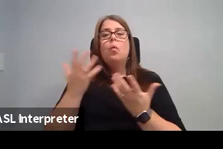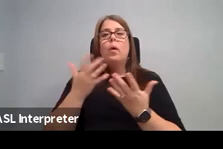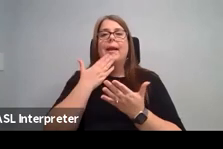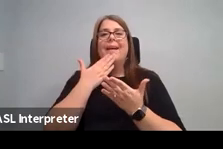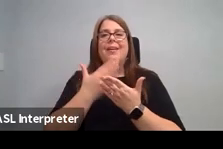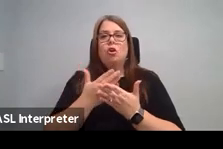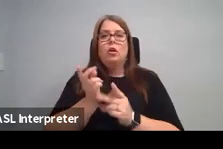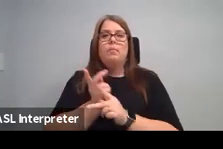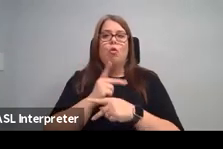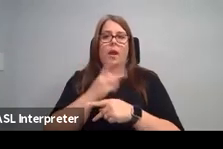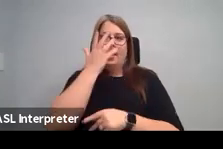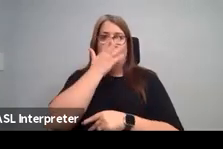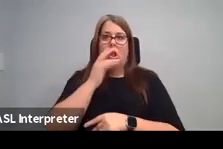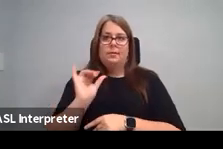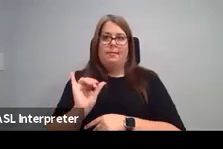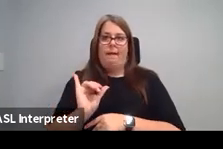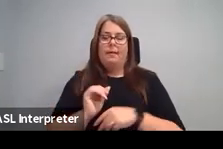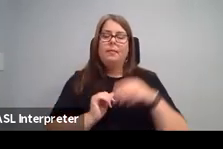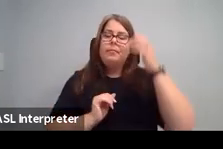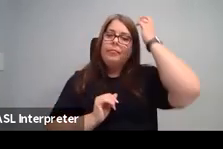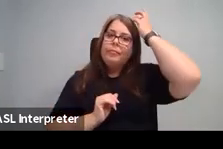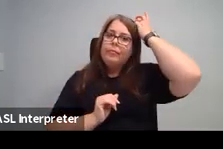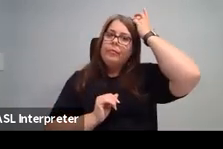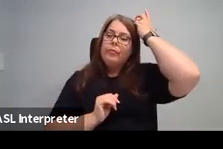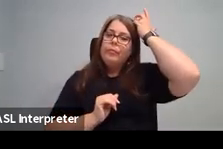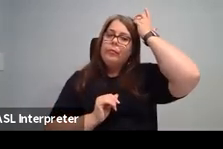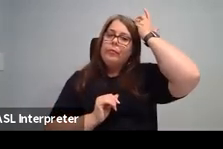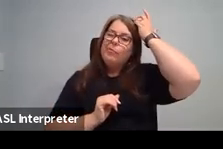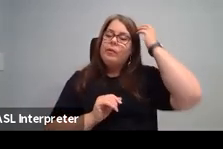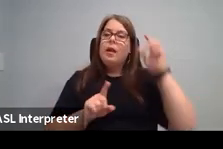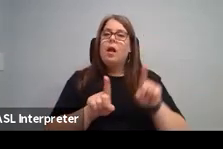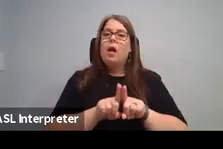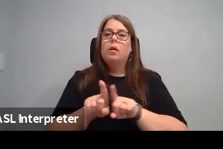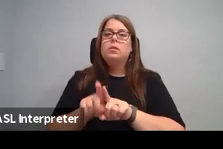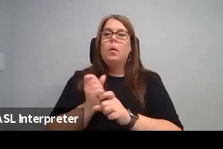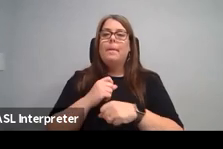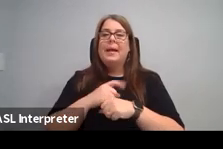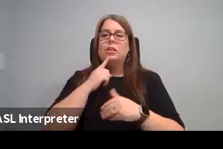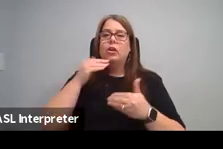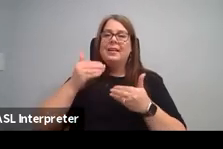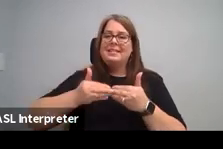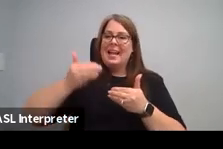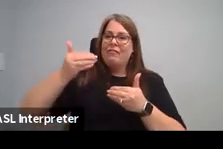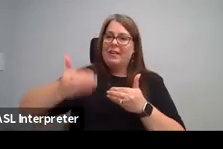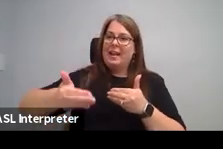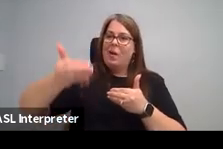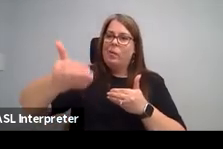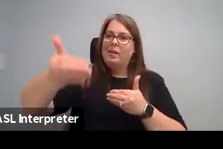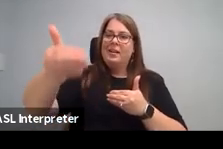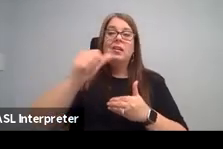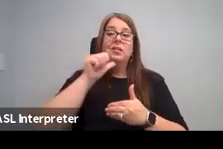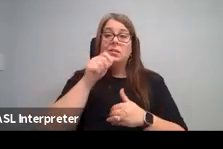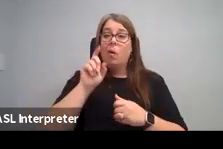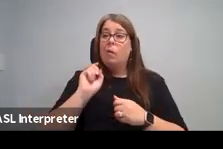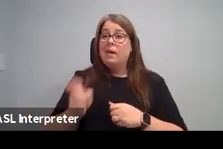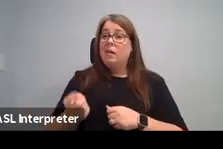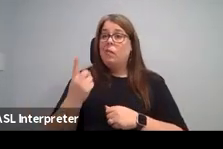Jewyl Alderson Clarke, SDCOE: You also want to make sure they're paste out don't give one grade at the end you really want to have benchmark dates, where students are clear on their progress.